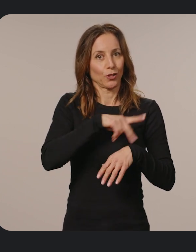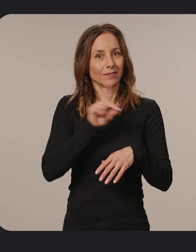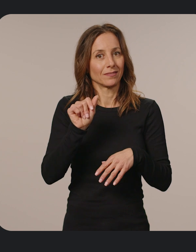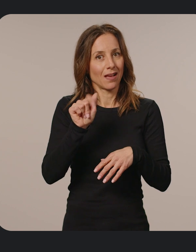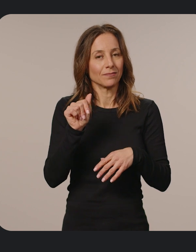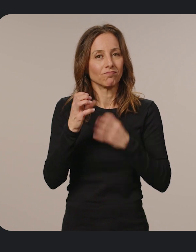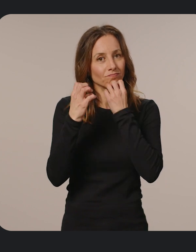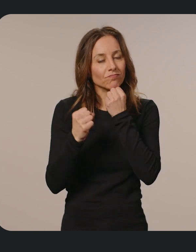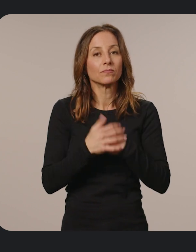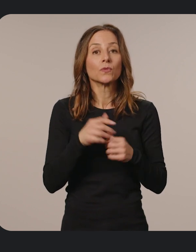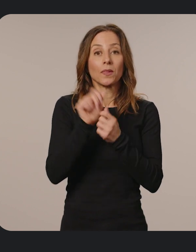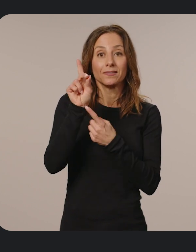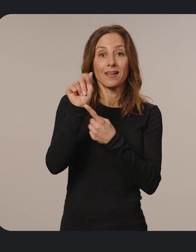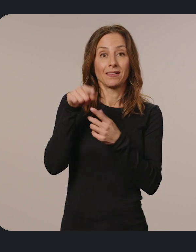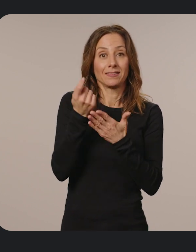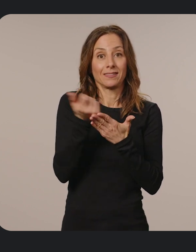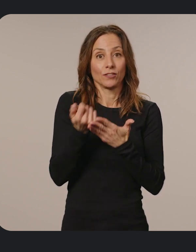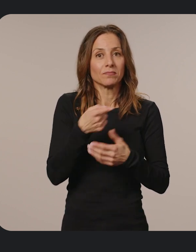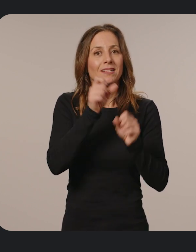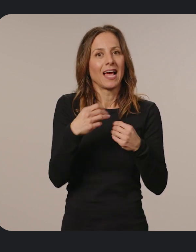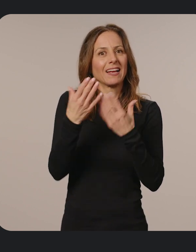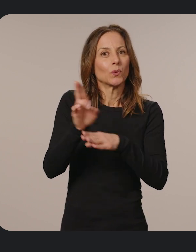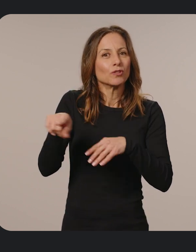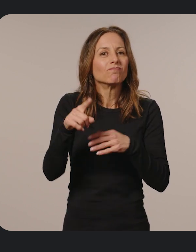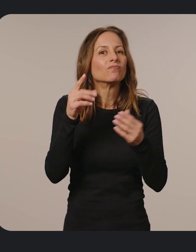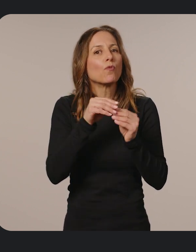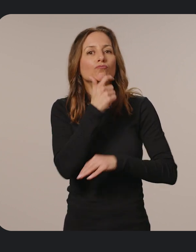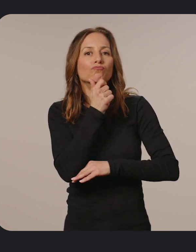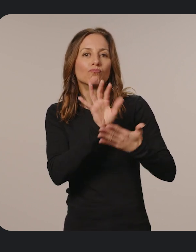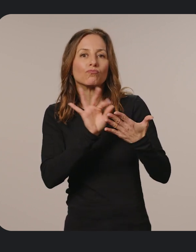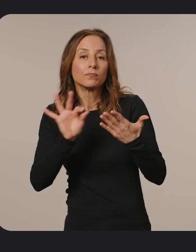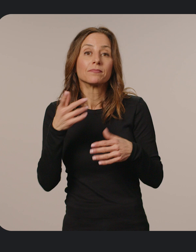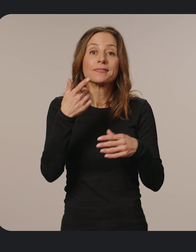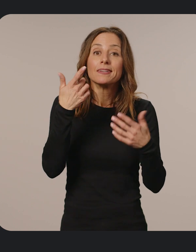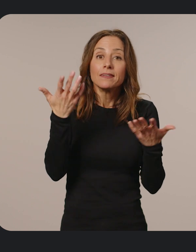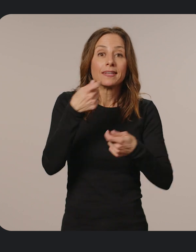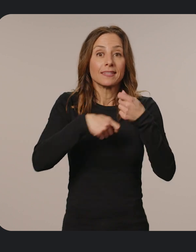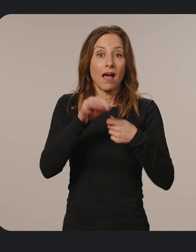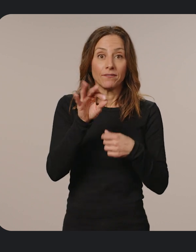over their personal data. With this new data deletion feature, you can also give your users more choice.